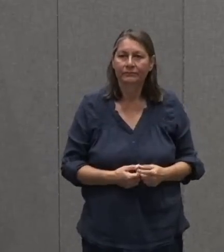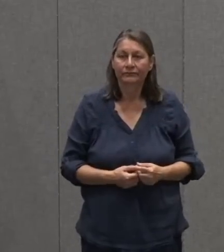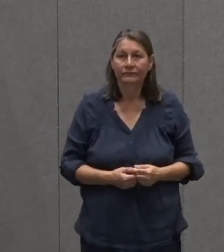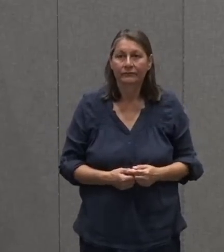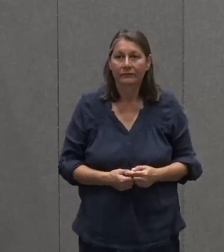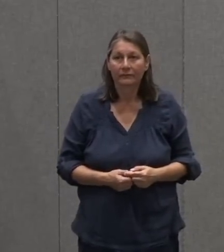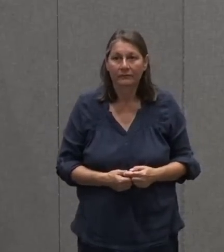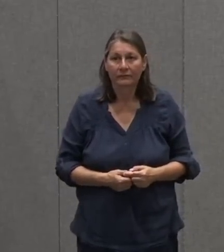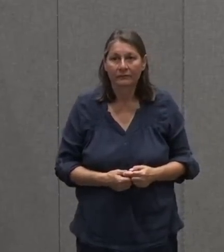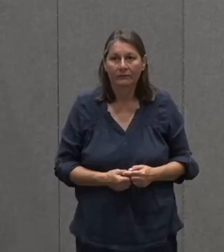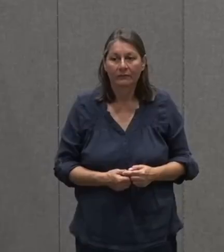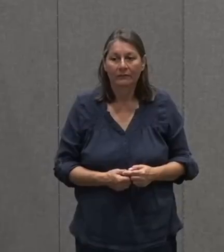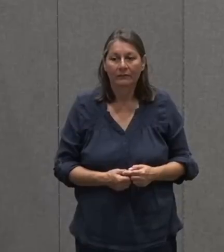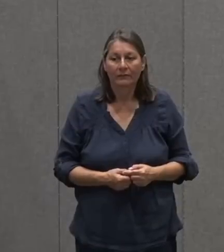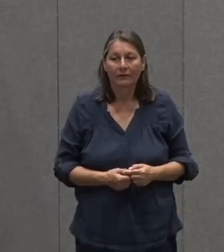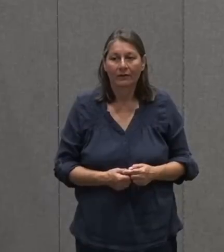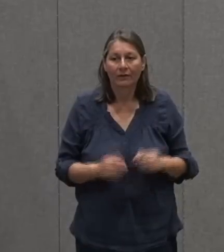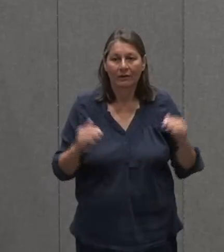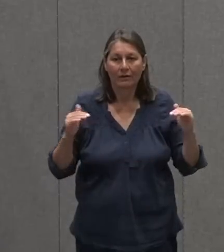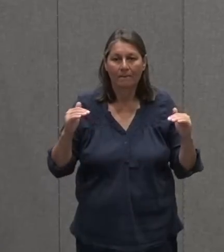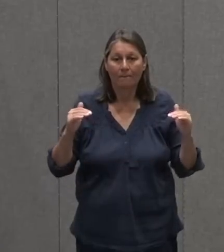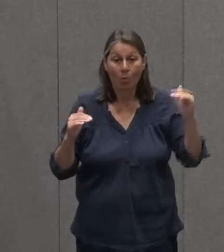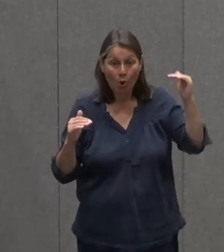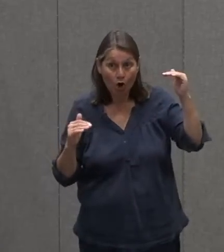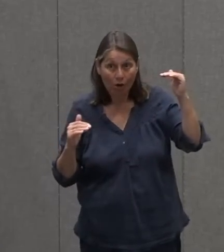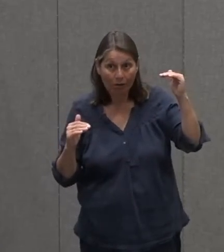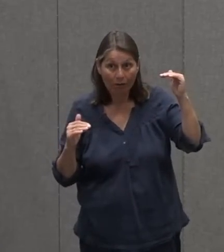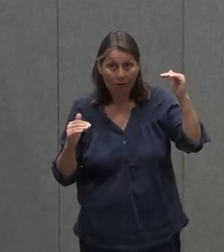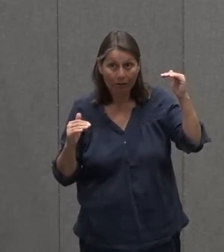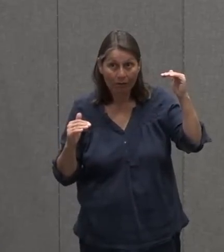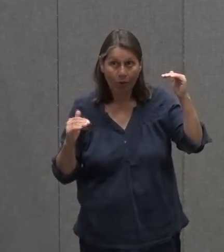Is it gonna be more or is it gonna be less?